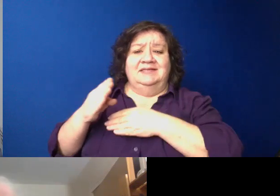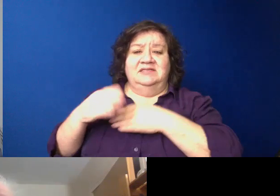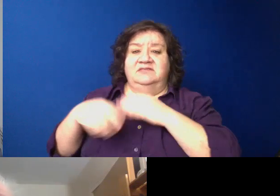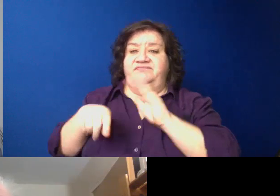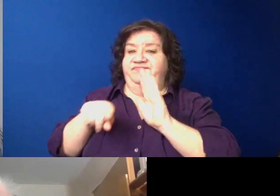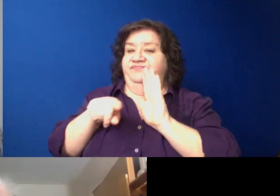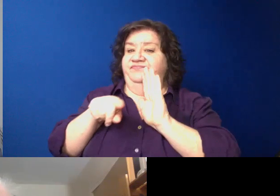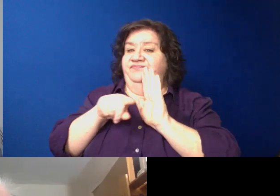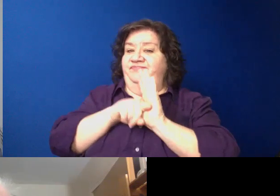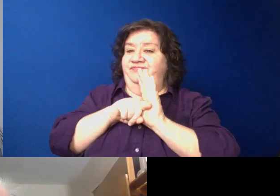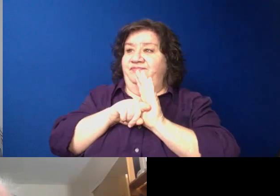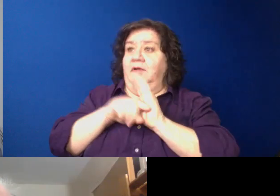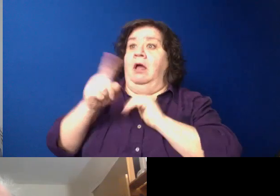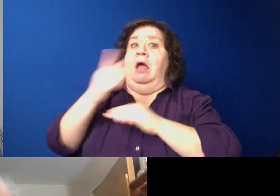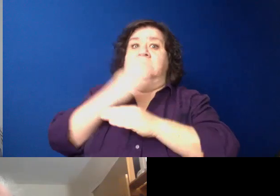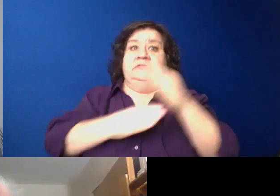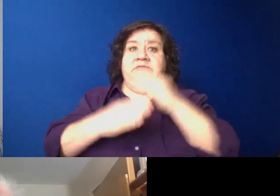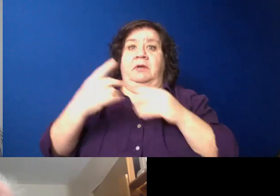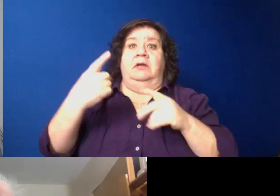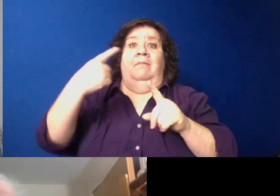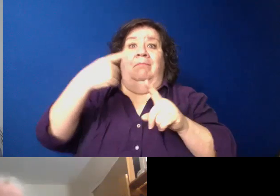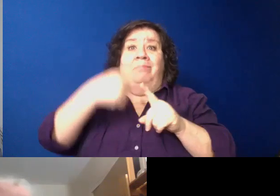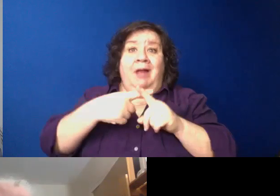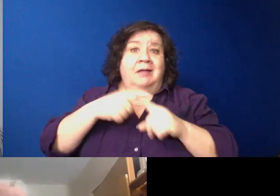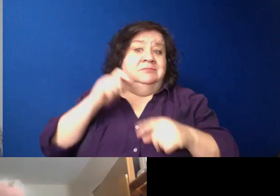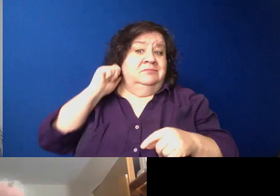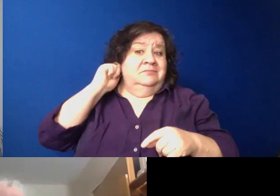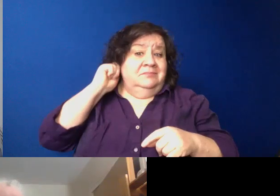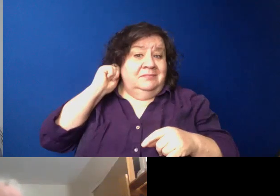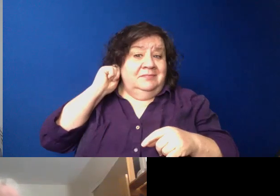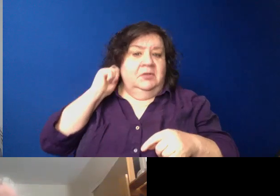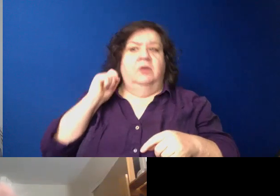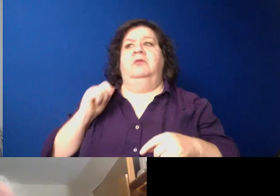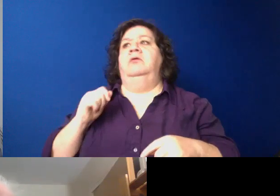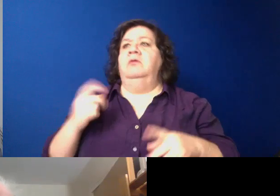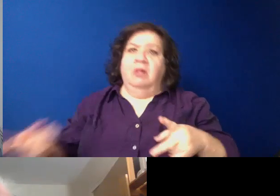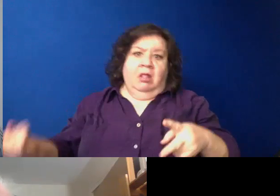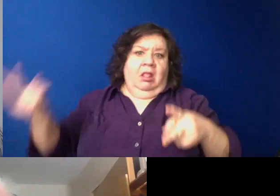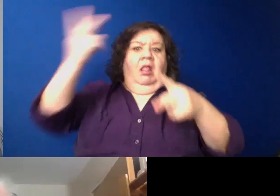year which has been great to see by the ohchr and their study and and also we've seen it um